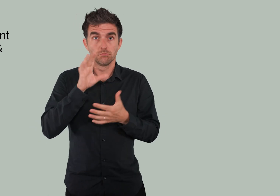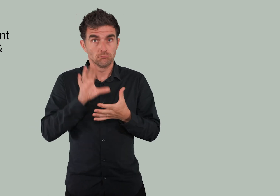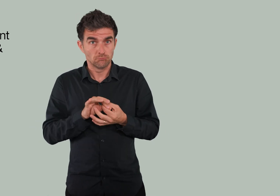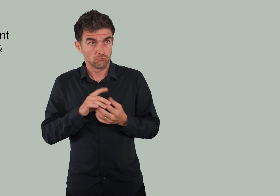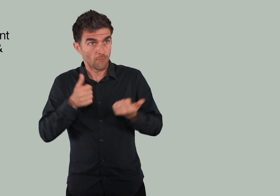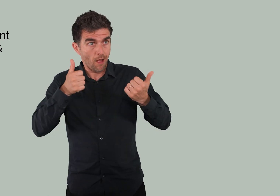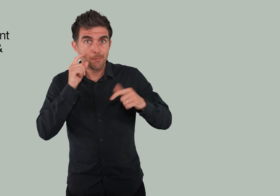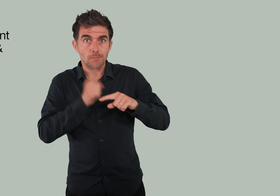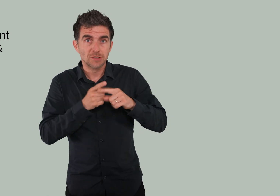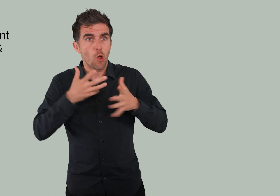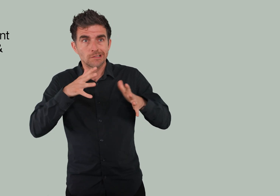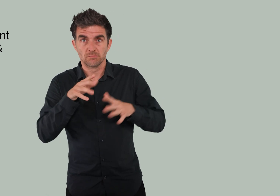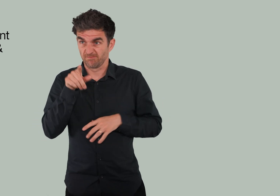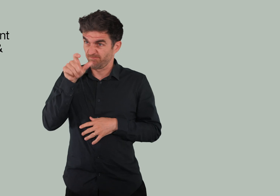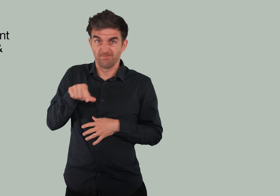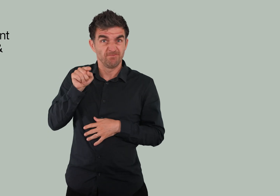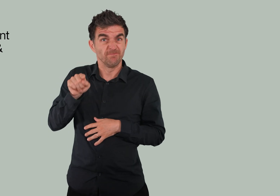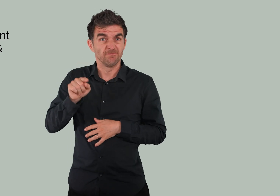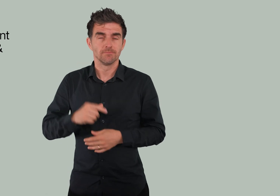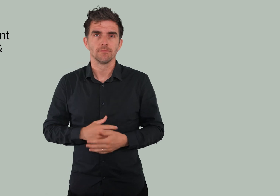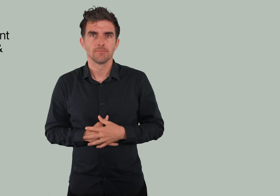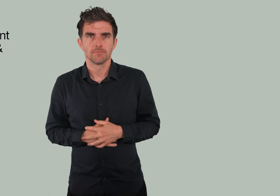of whether the experience is positive or not.